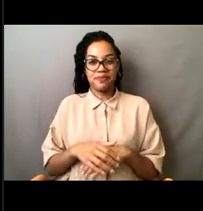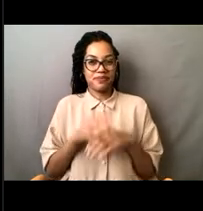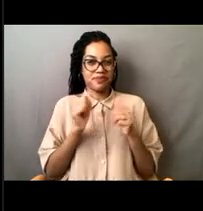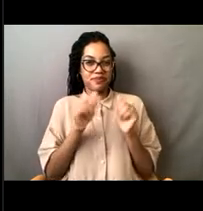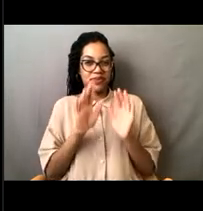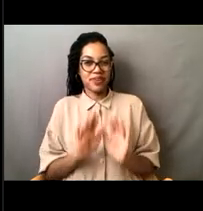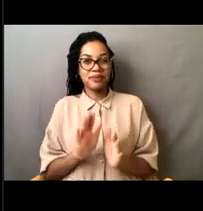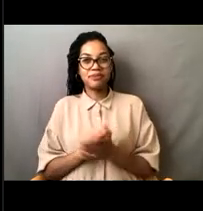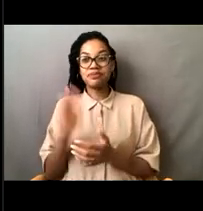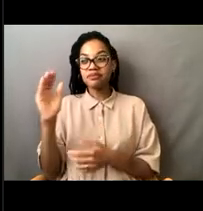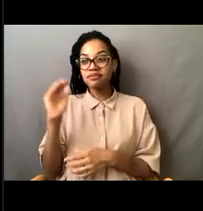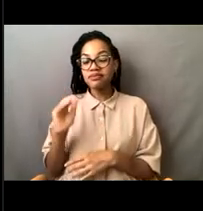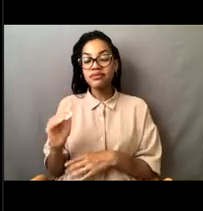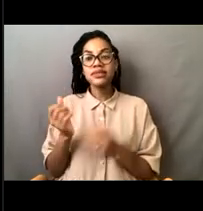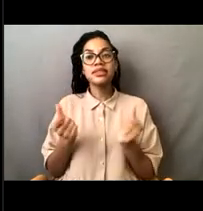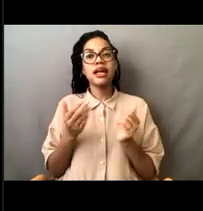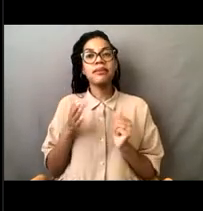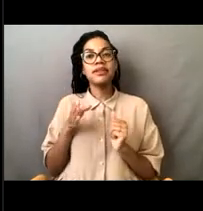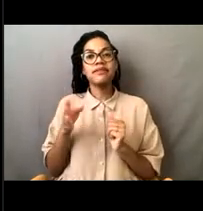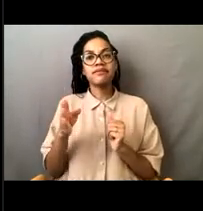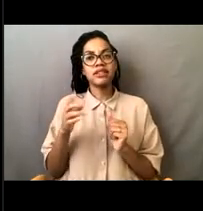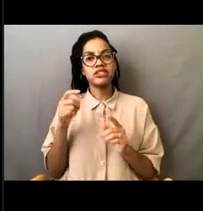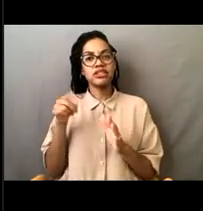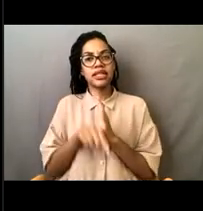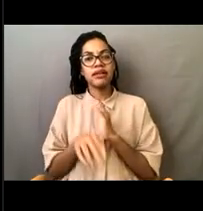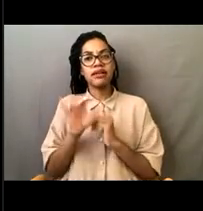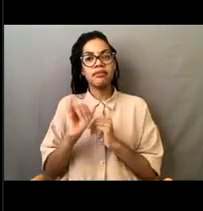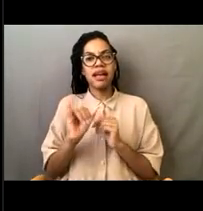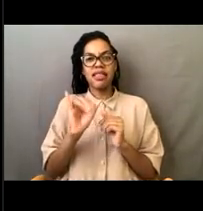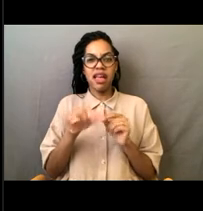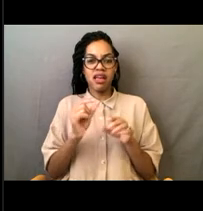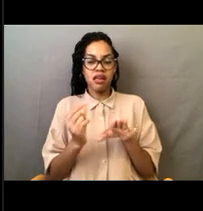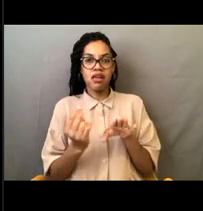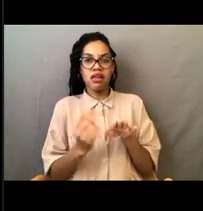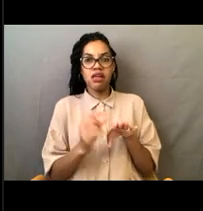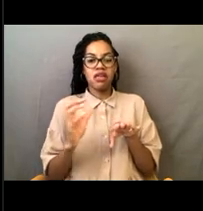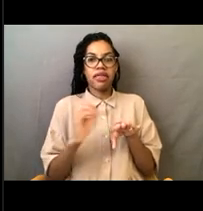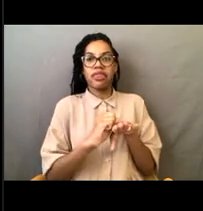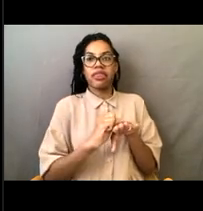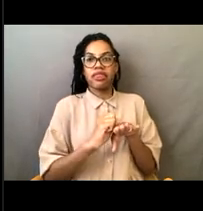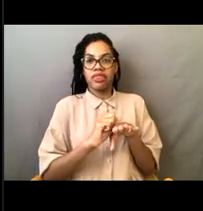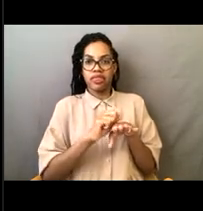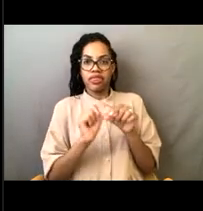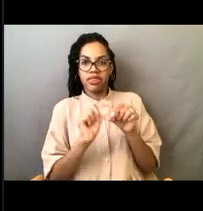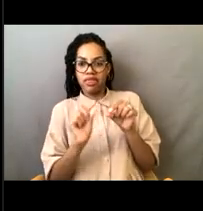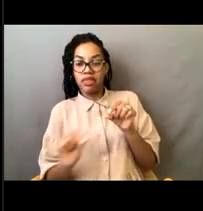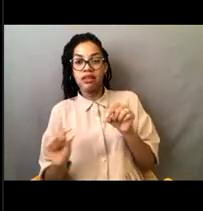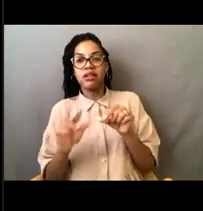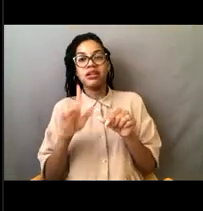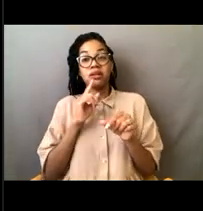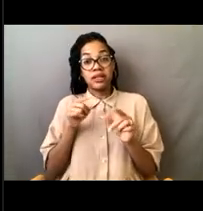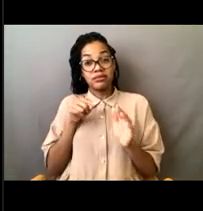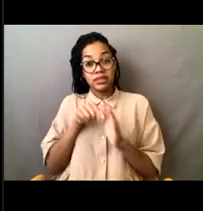how many fish are killed by the lamprey? Does the lamprey kill the fish? That's a great question, Theodore. And yes.